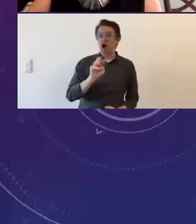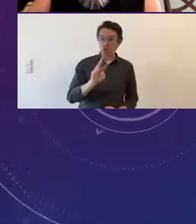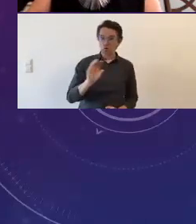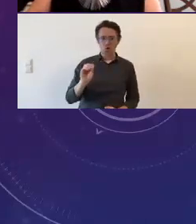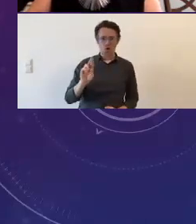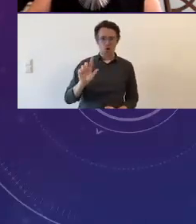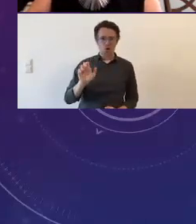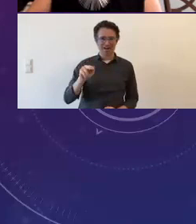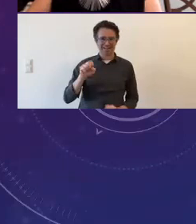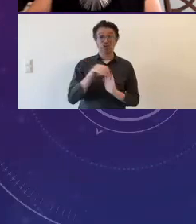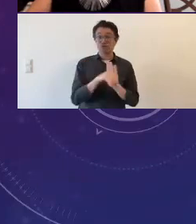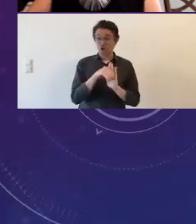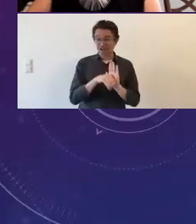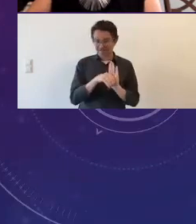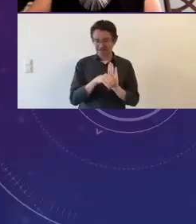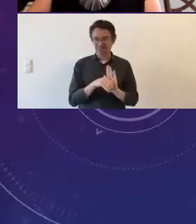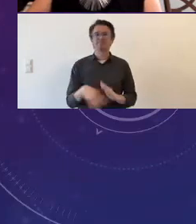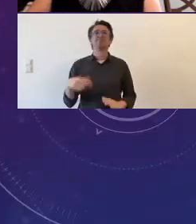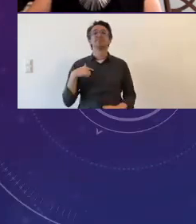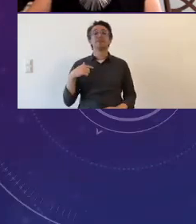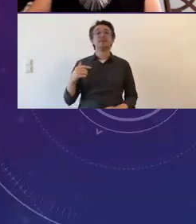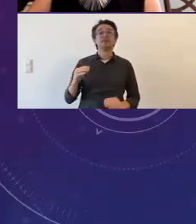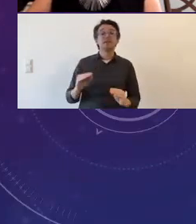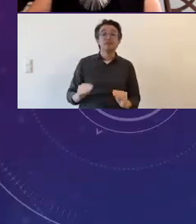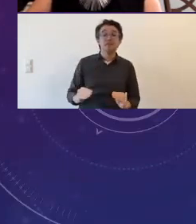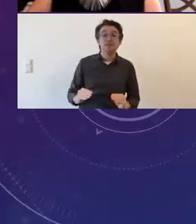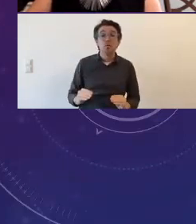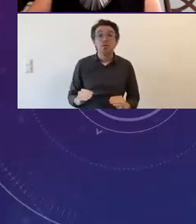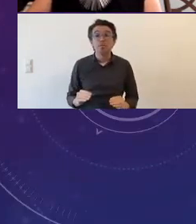was critical for me to have family support at home to be able to